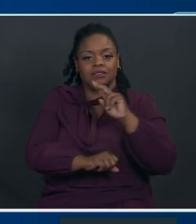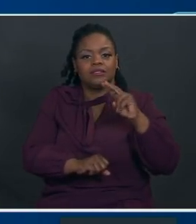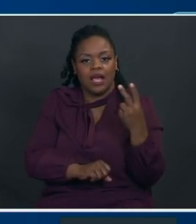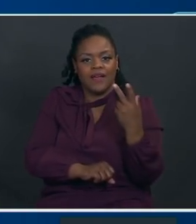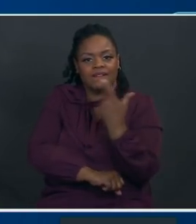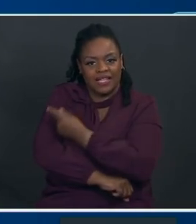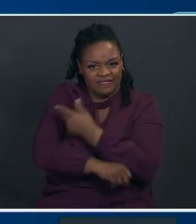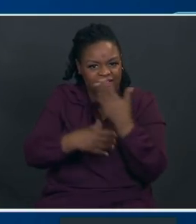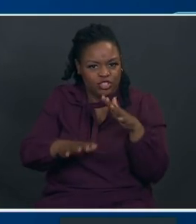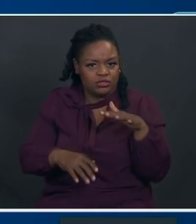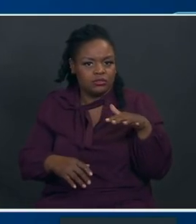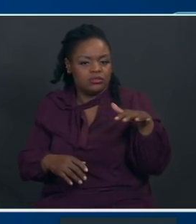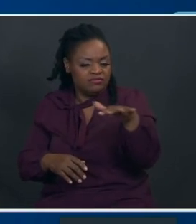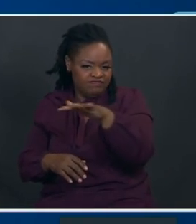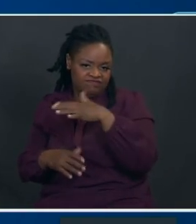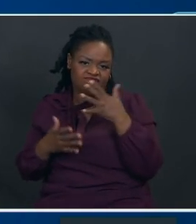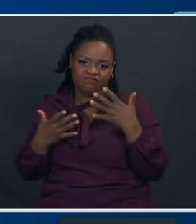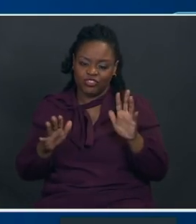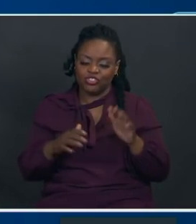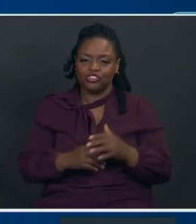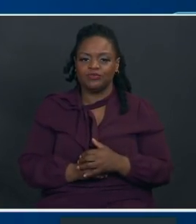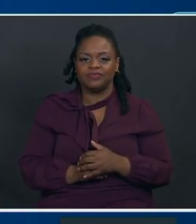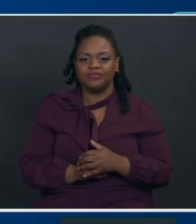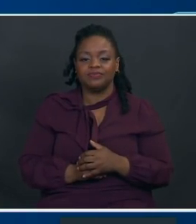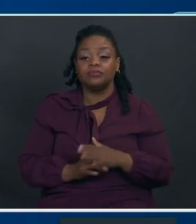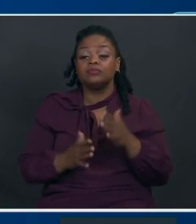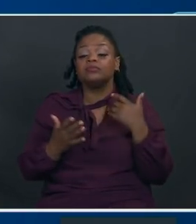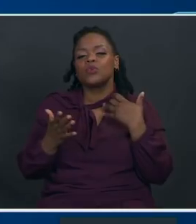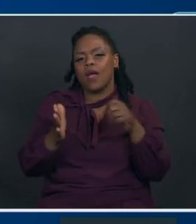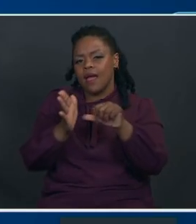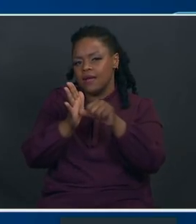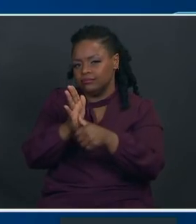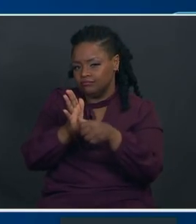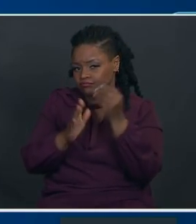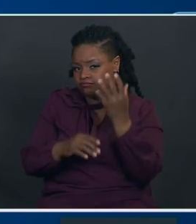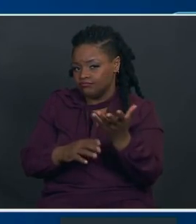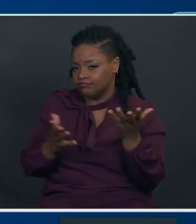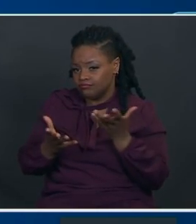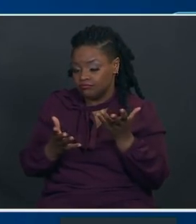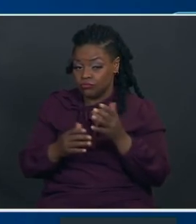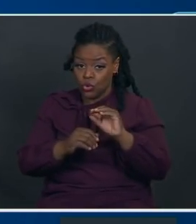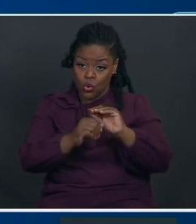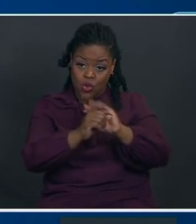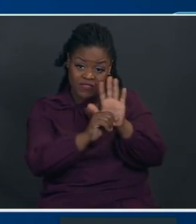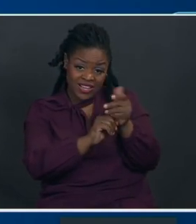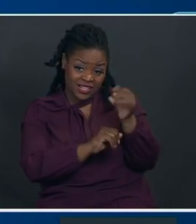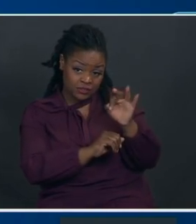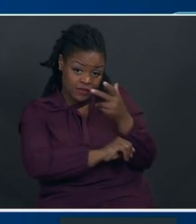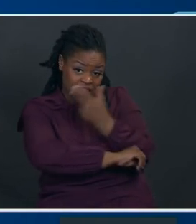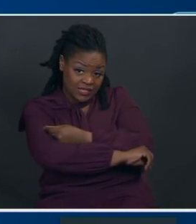I want to take a moment here to emphasize that the COVID-19 vaccines are safe, and they work.